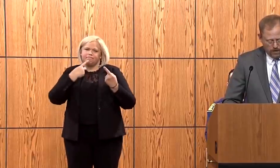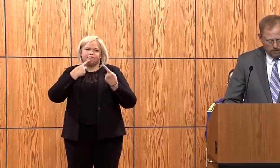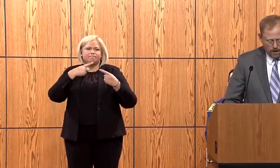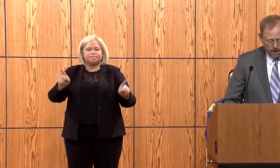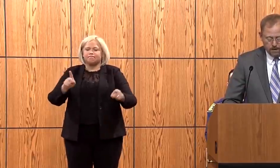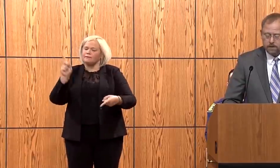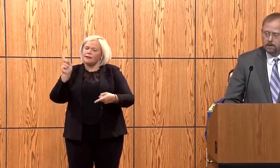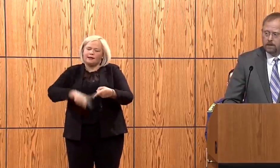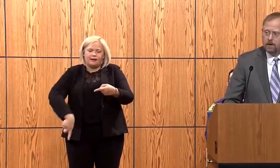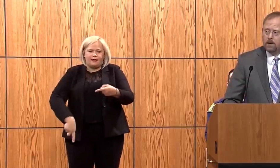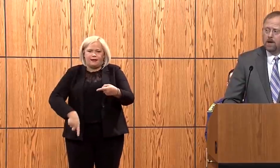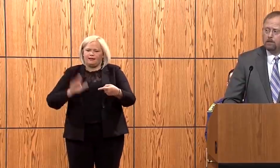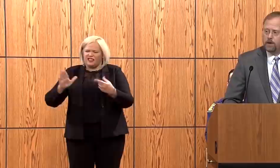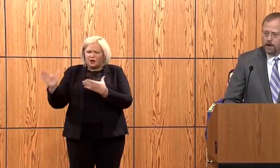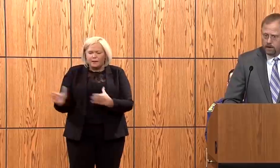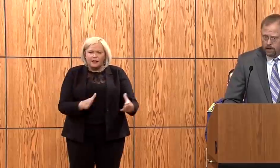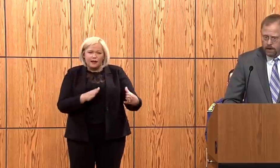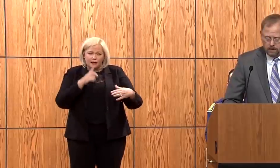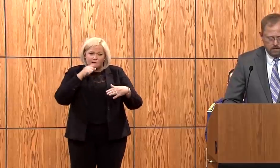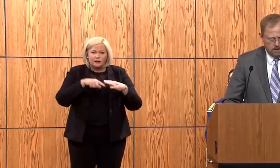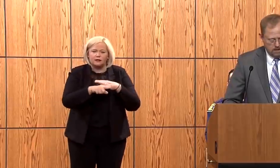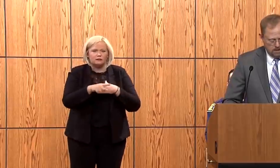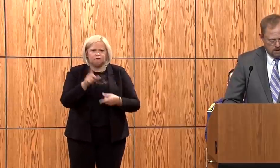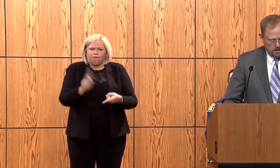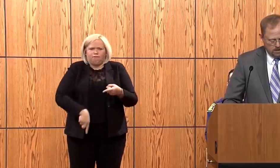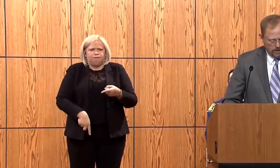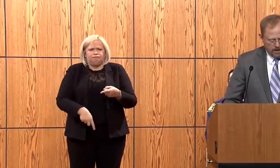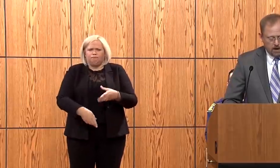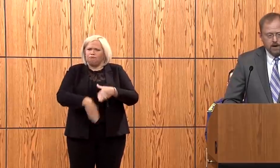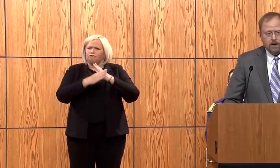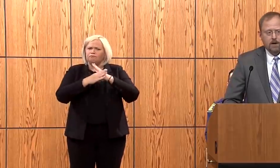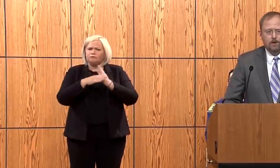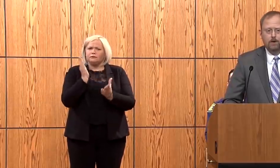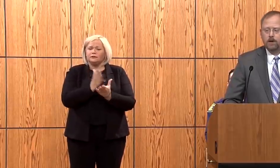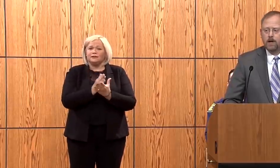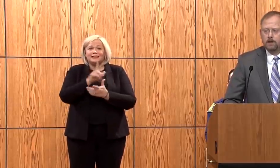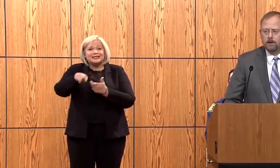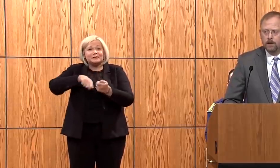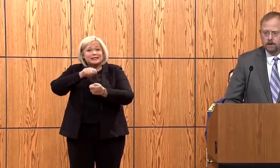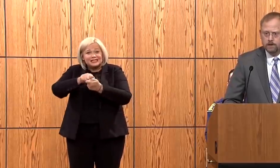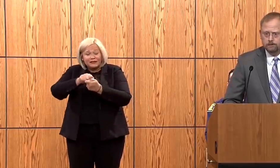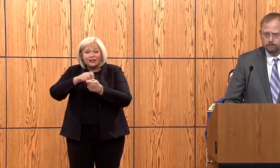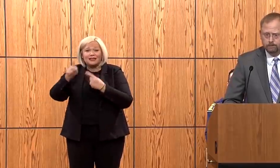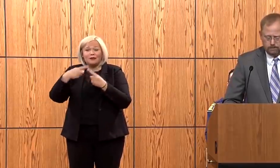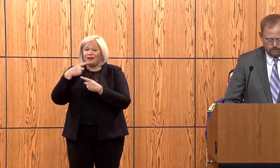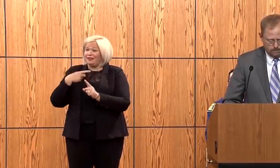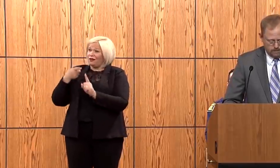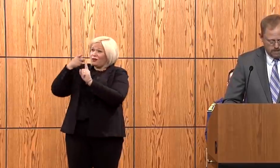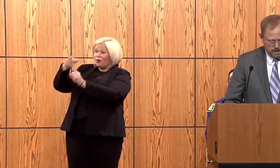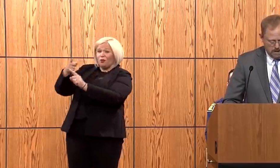WORKING TOGETHER TO MAKE SURE VIOLENT EXTREMISTS NEVER SUCCEED VIOLENT EXTREMISTS NEVER SUCCEED WITH THEIR PLANS, PARTICULARLY